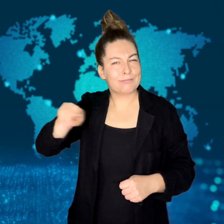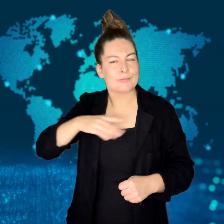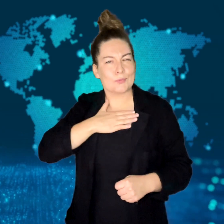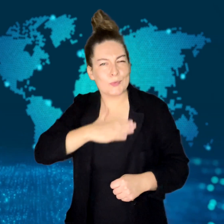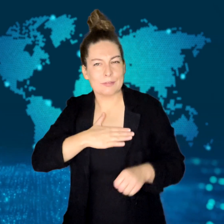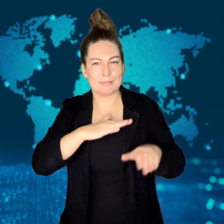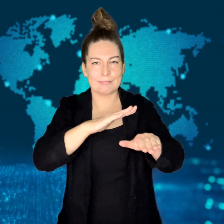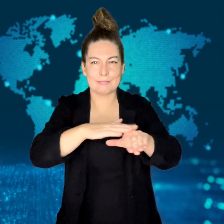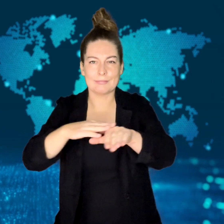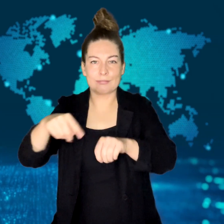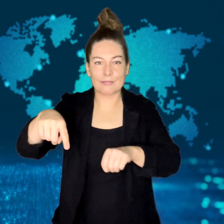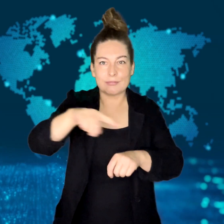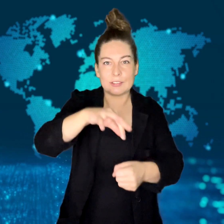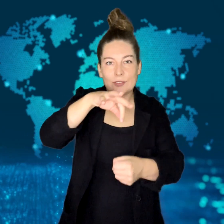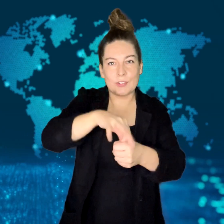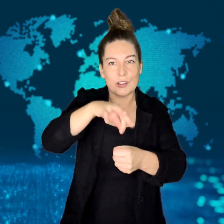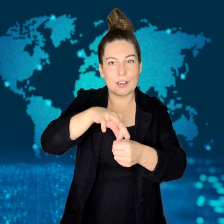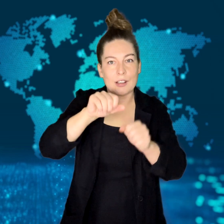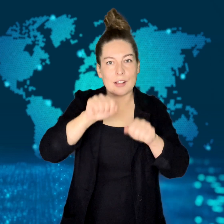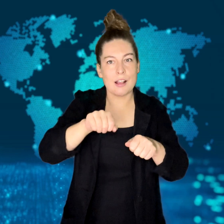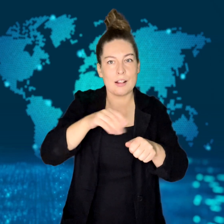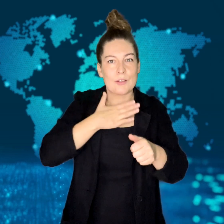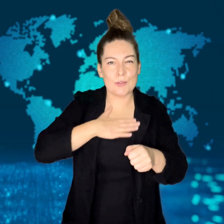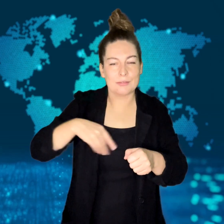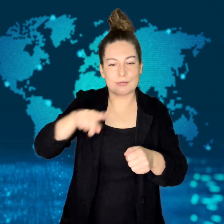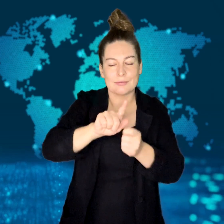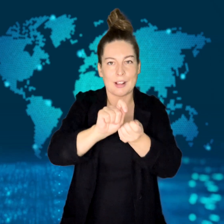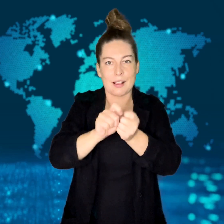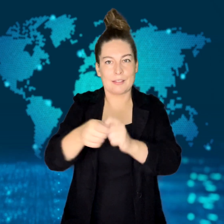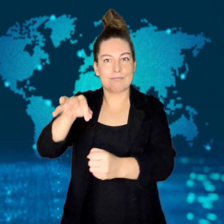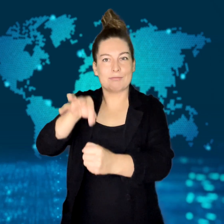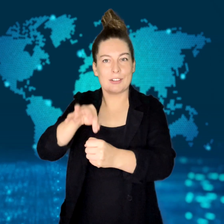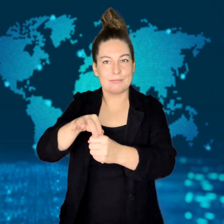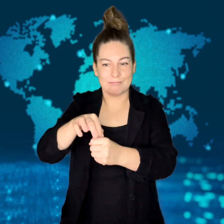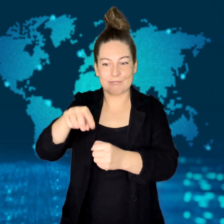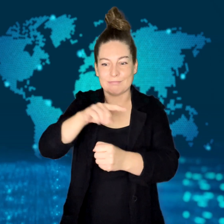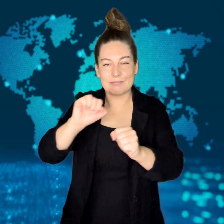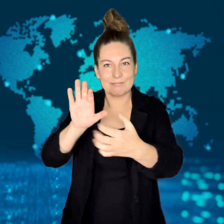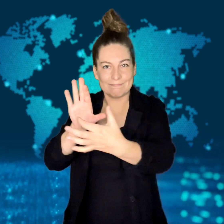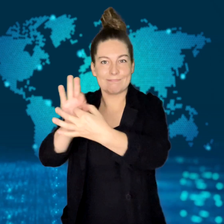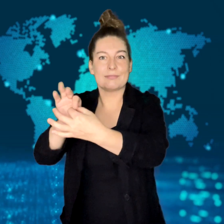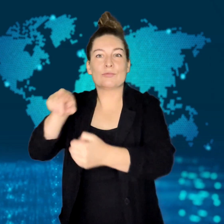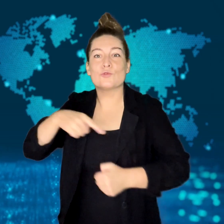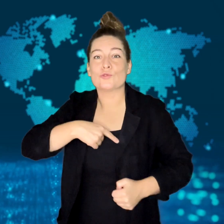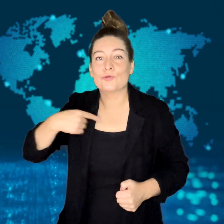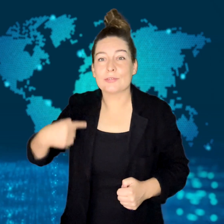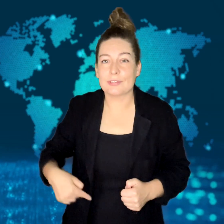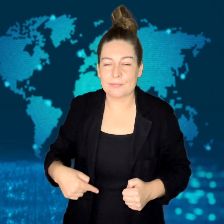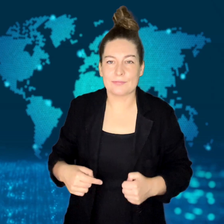intimidation is seen as a way of swaying voters toward candidates